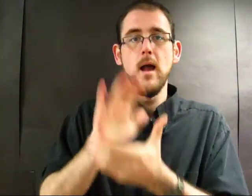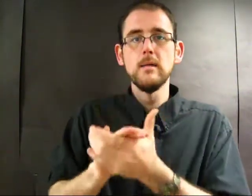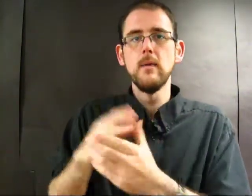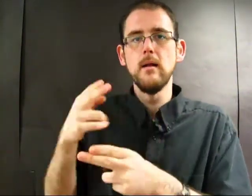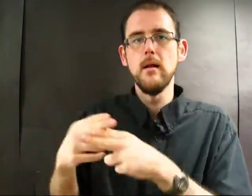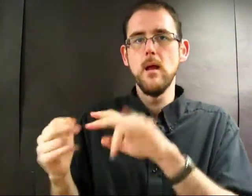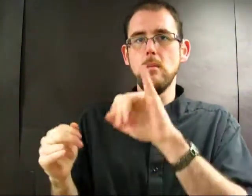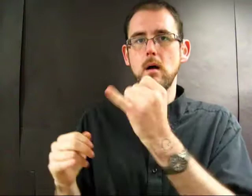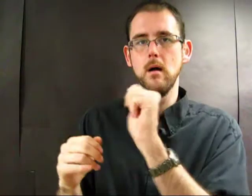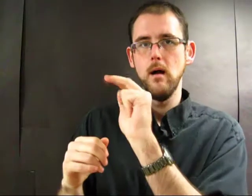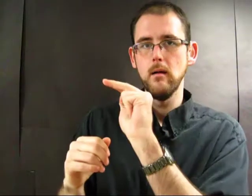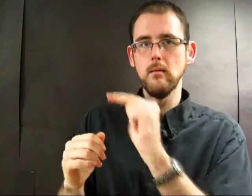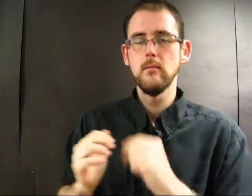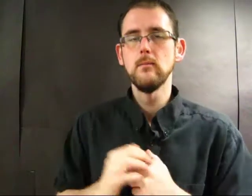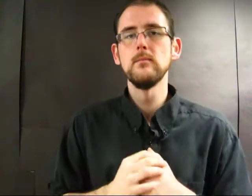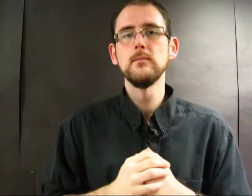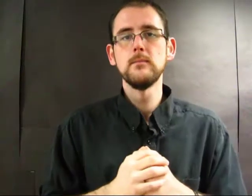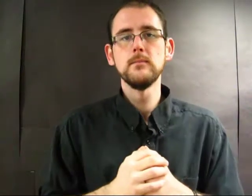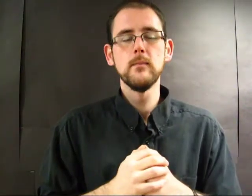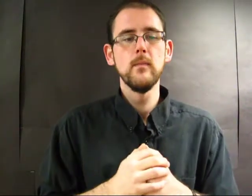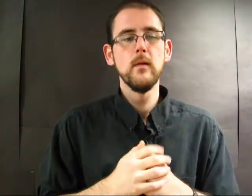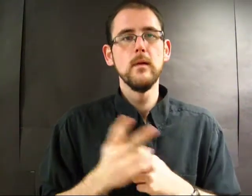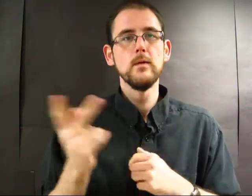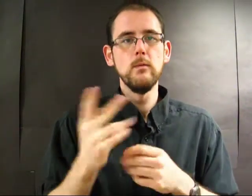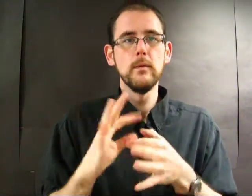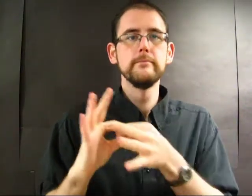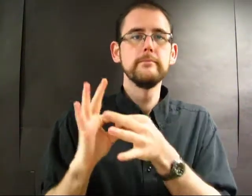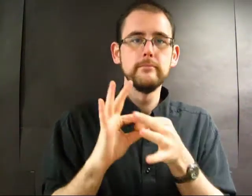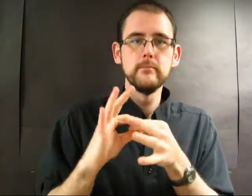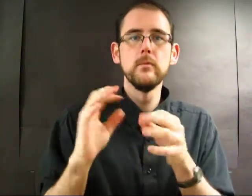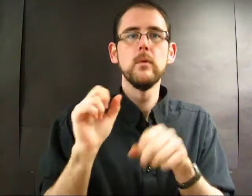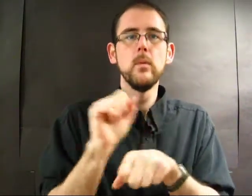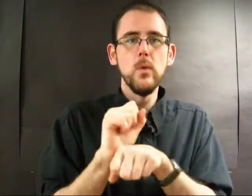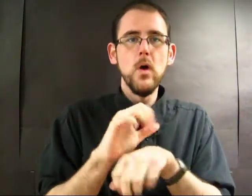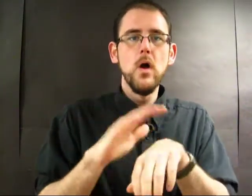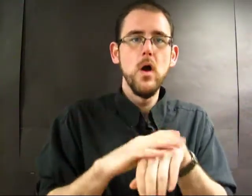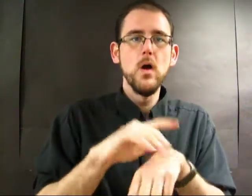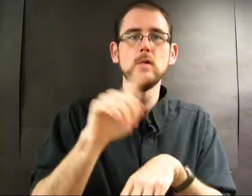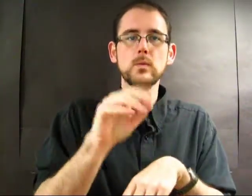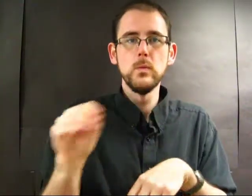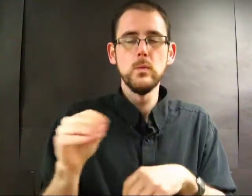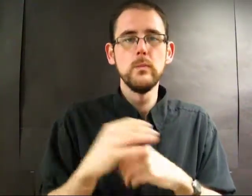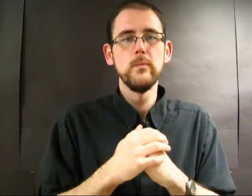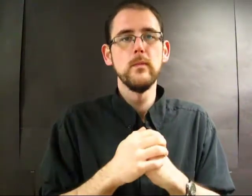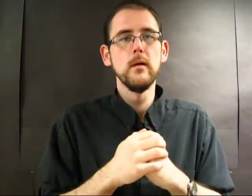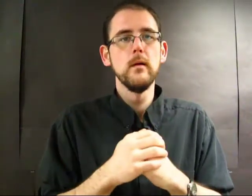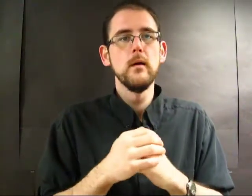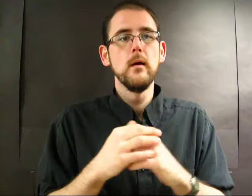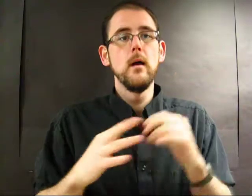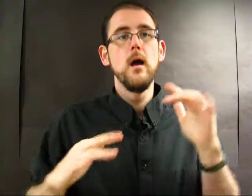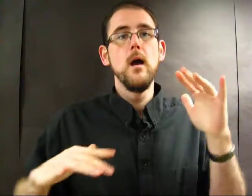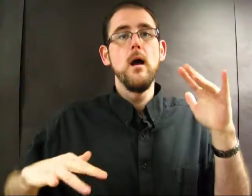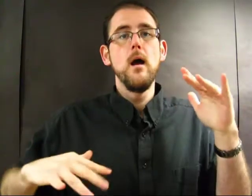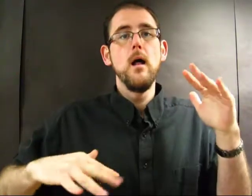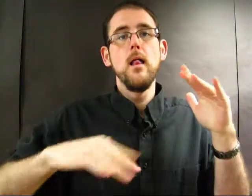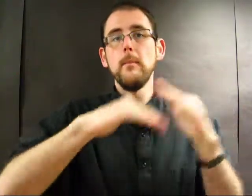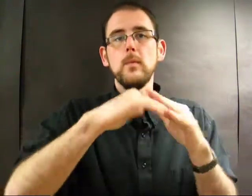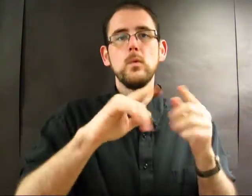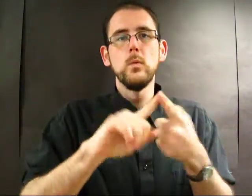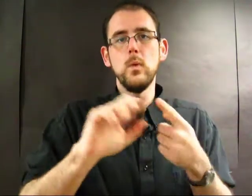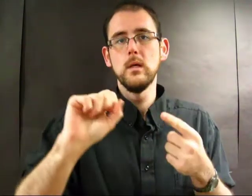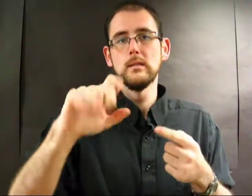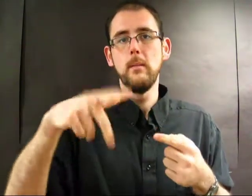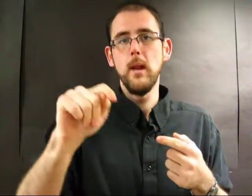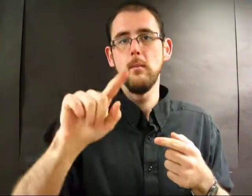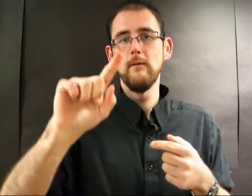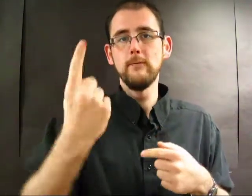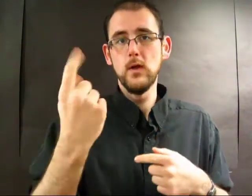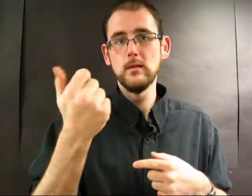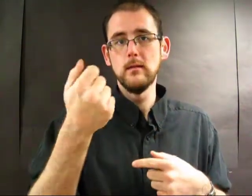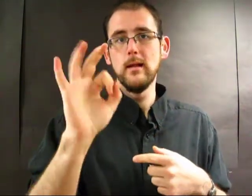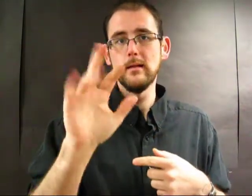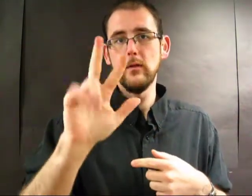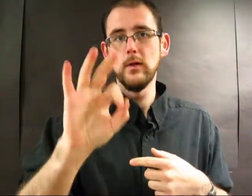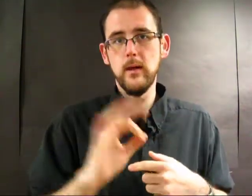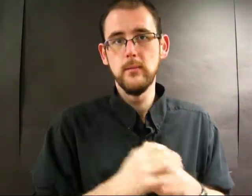The husband, named Jan, worked with Antonina in the zoo. That is, until September 1, 1939,